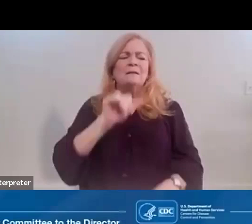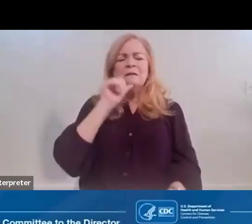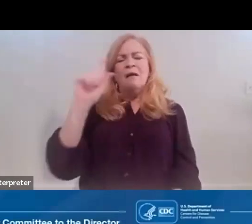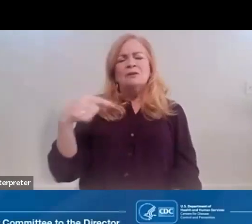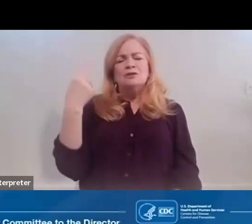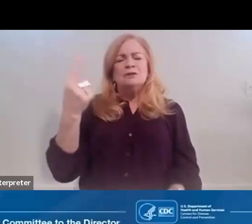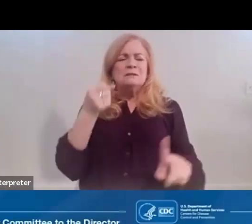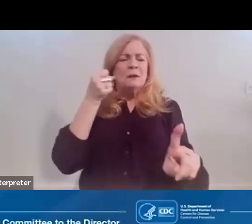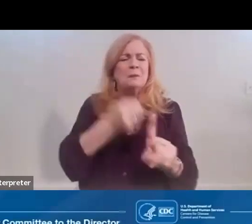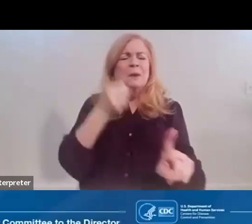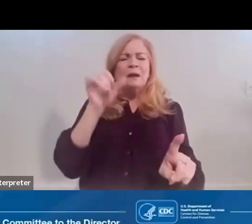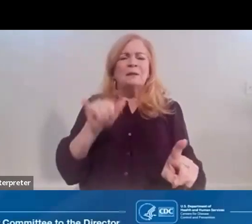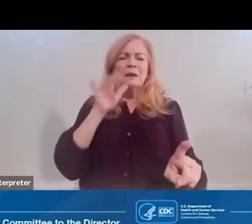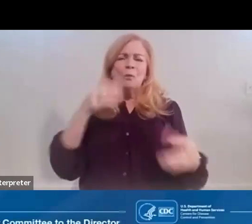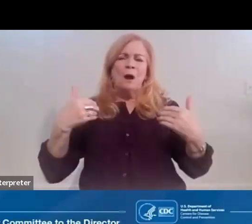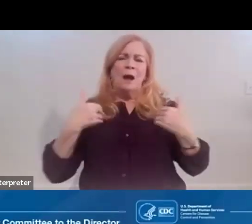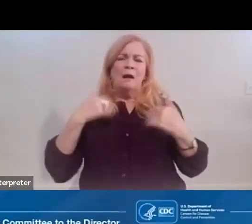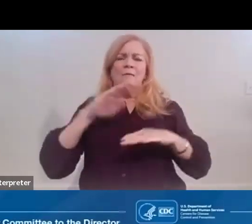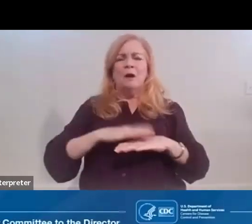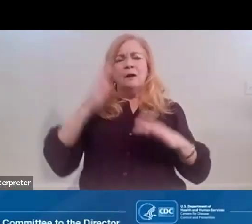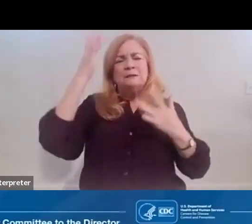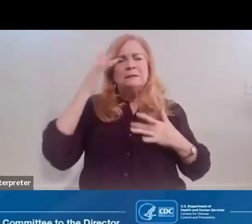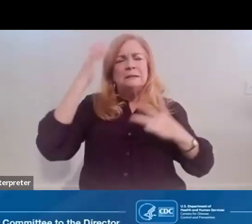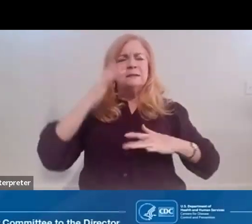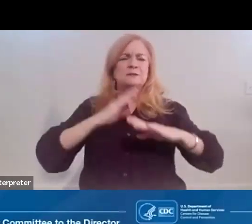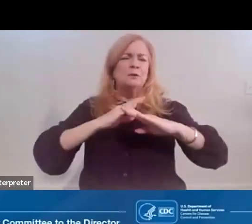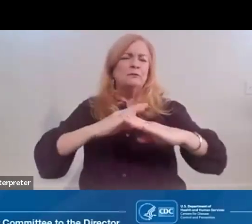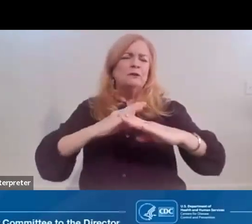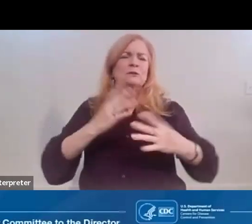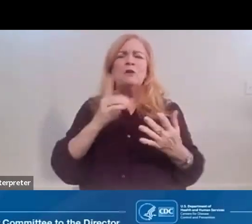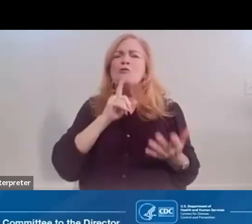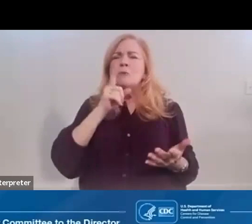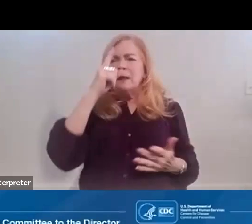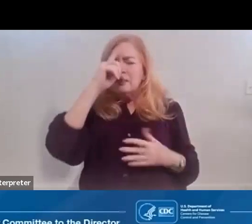that it's going to have on, you know, disease prevention to really think about bringing